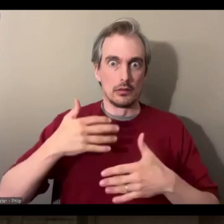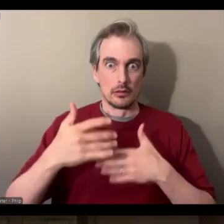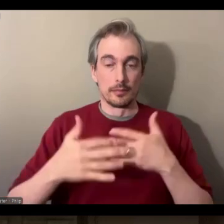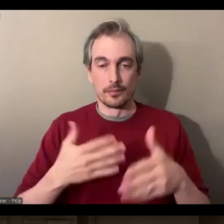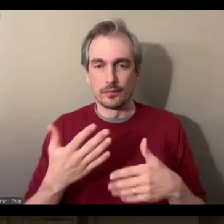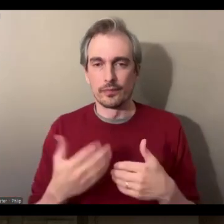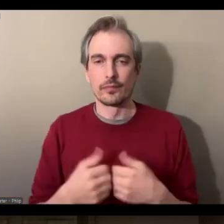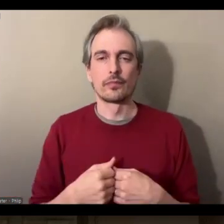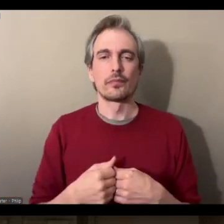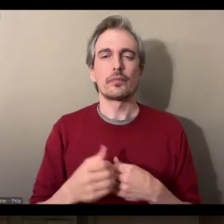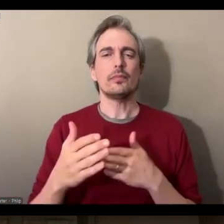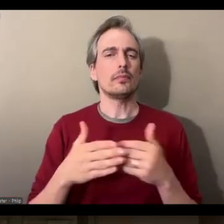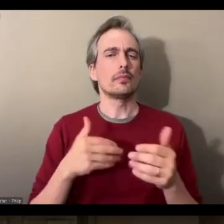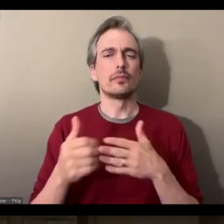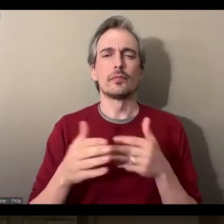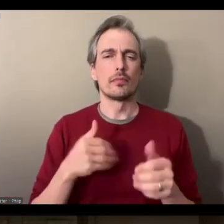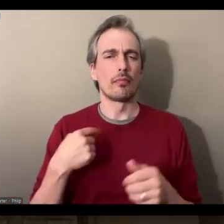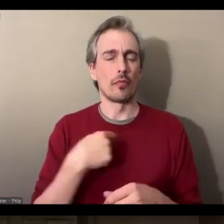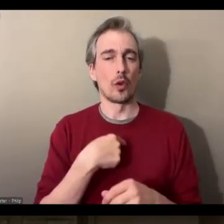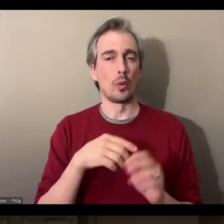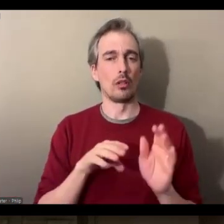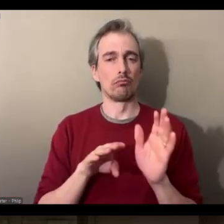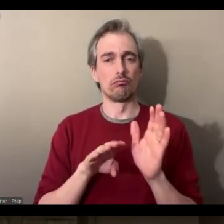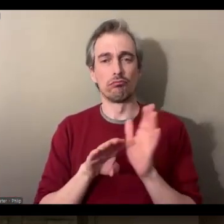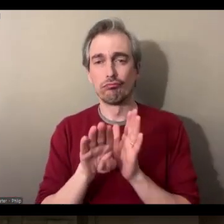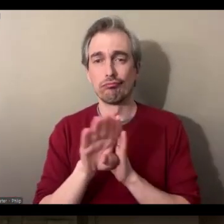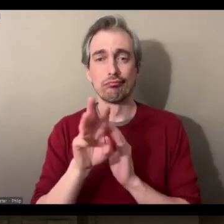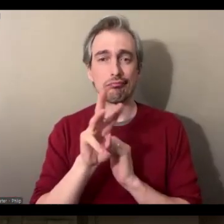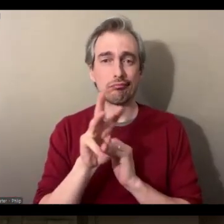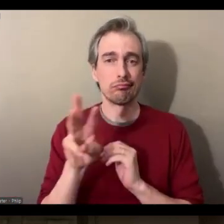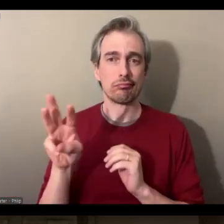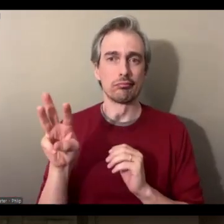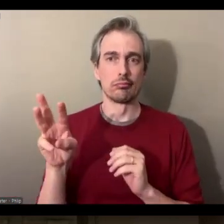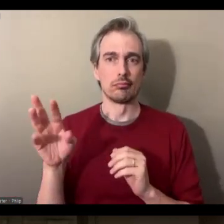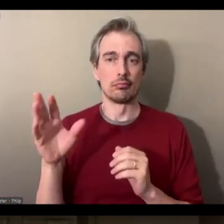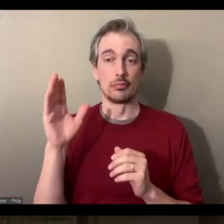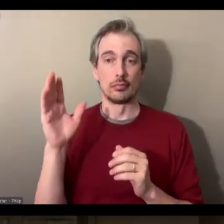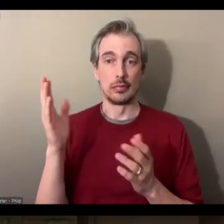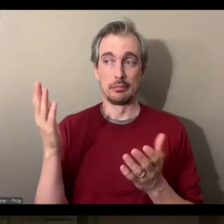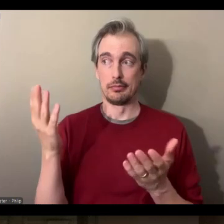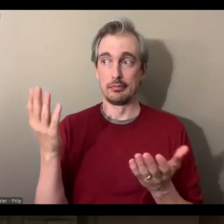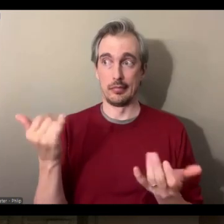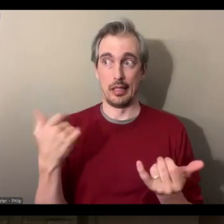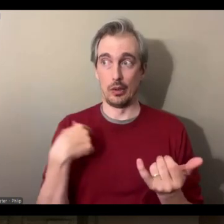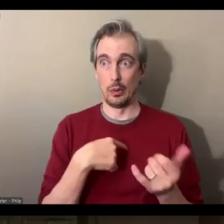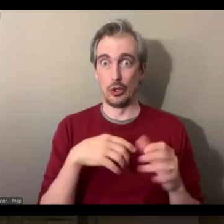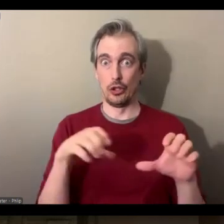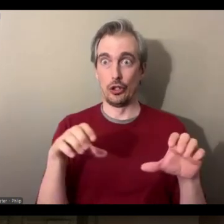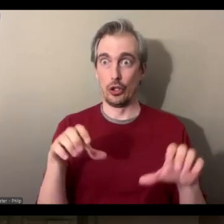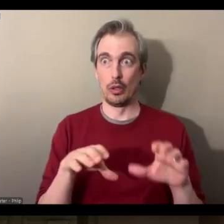we are now just doing this infinitely, there's a difference really between that... You know...